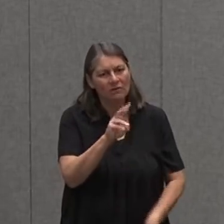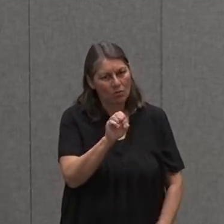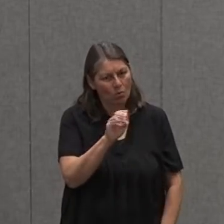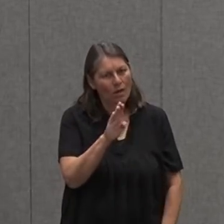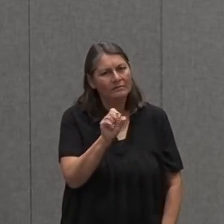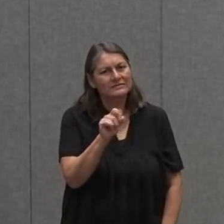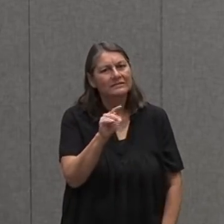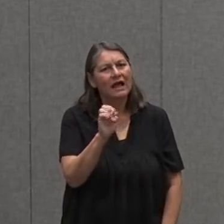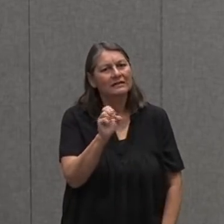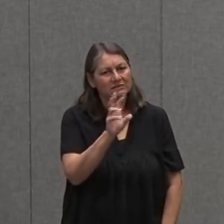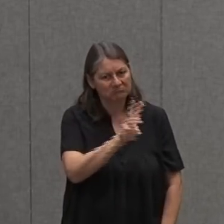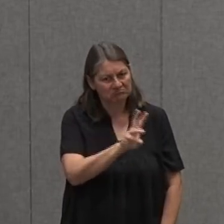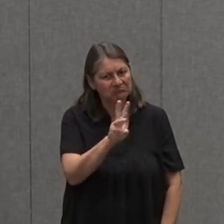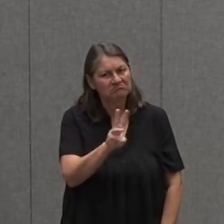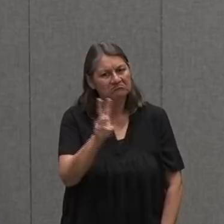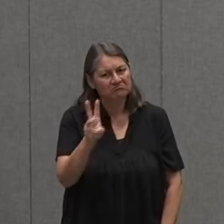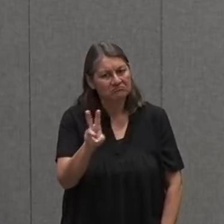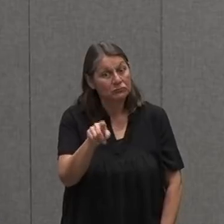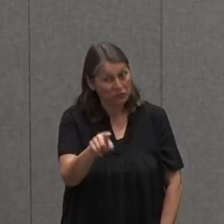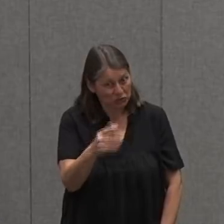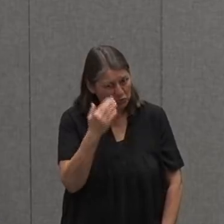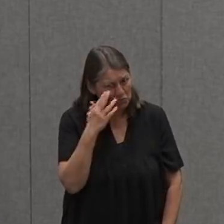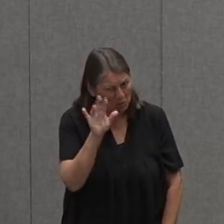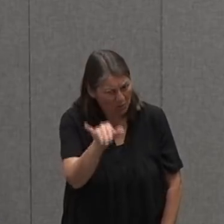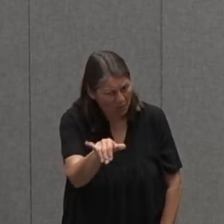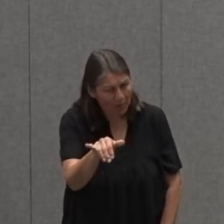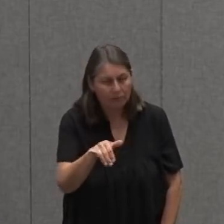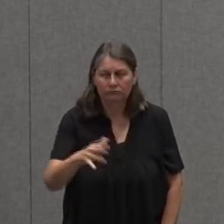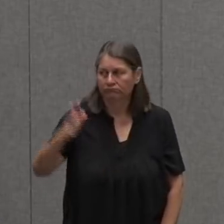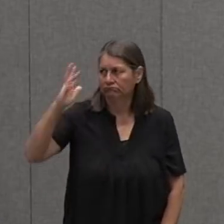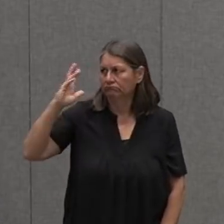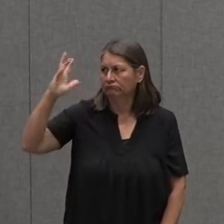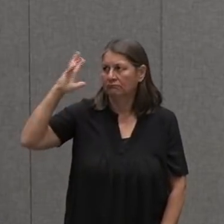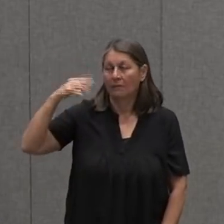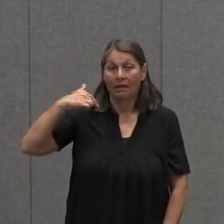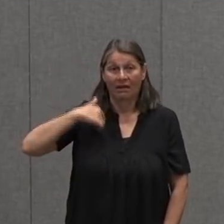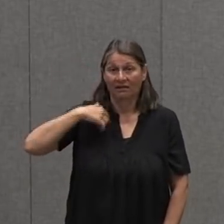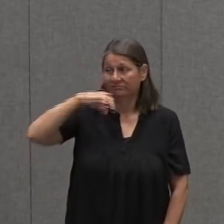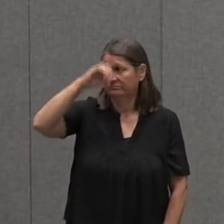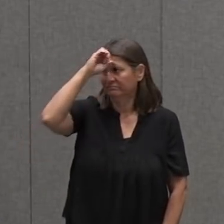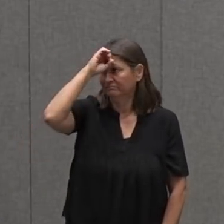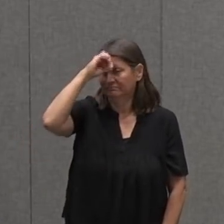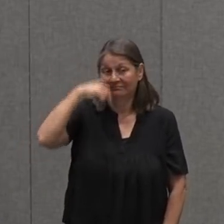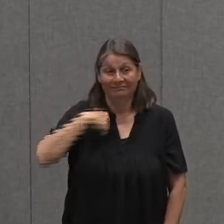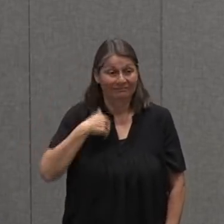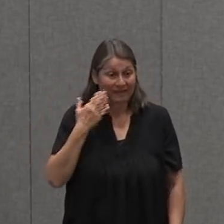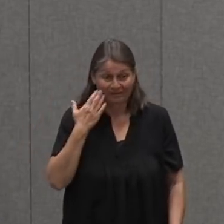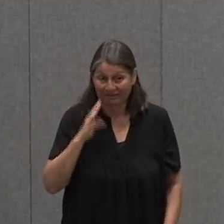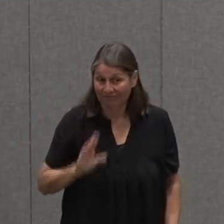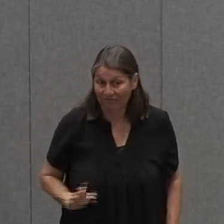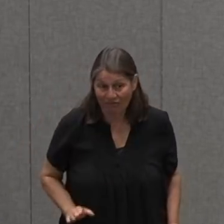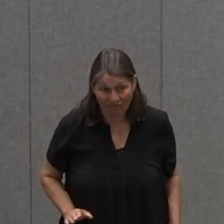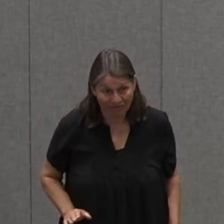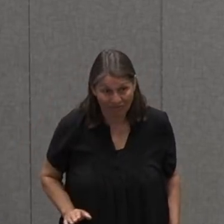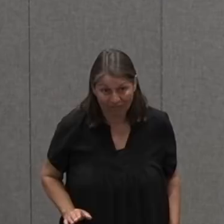I can tell you a long time ago that I did not know that there were different kinds of websites.